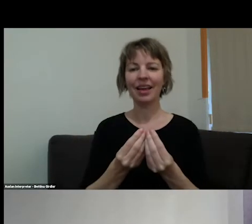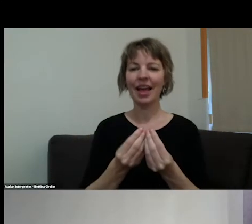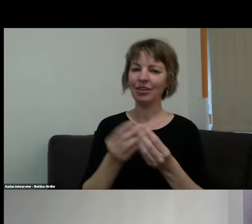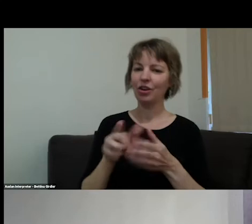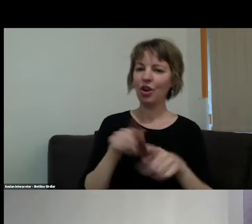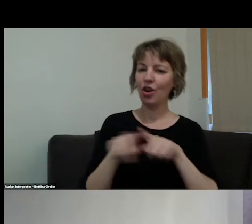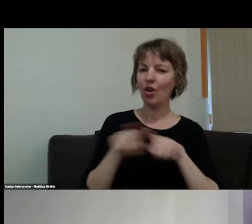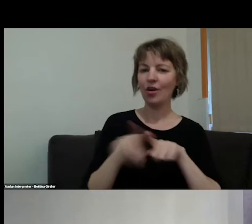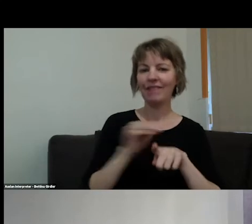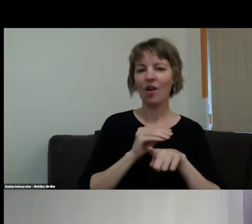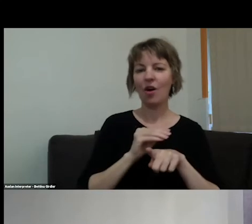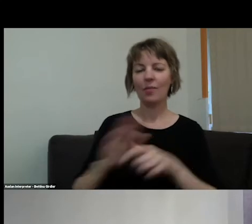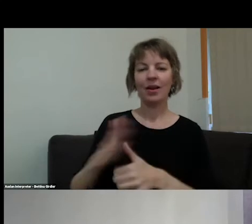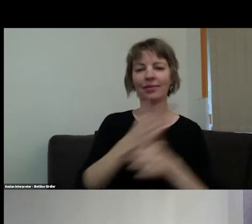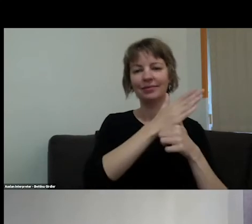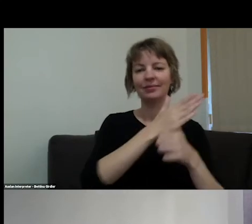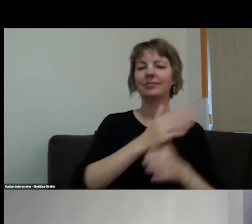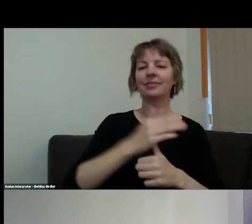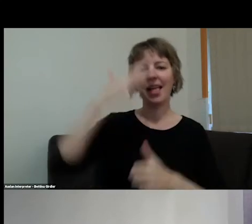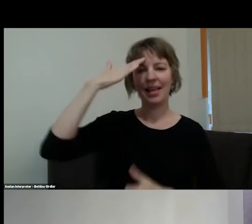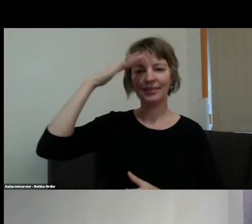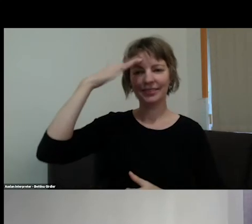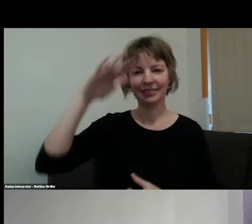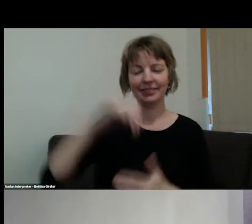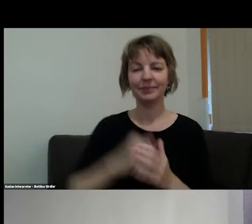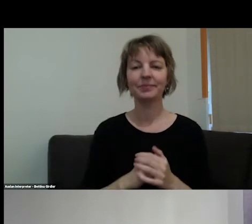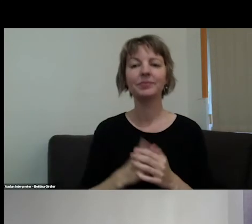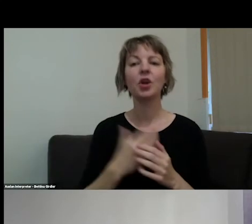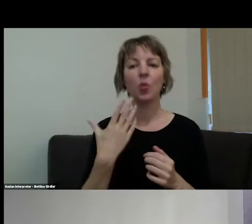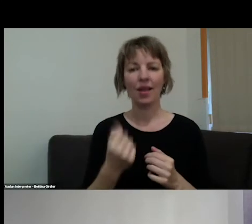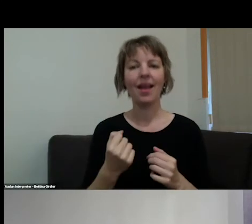We ran the session by Zoom and we were so lucky to be able